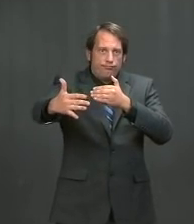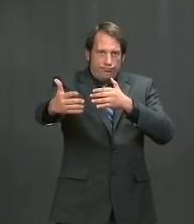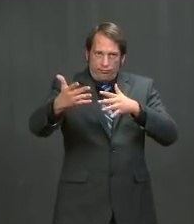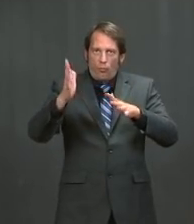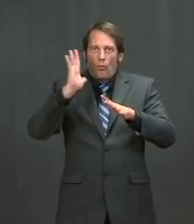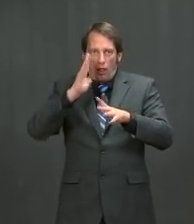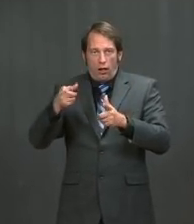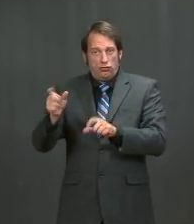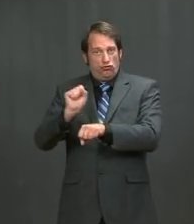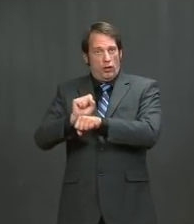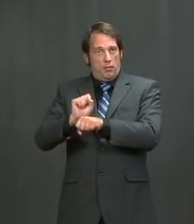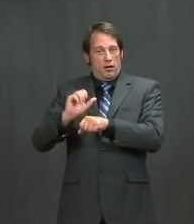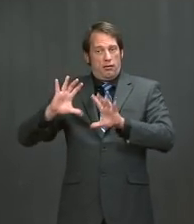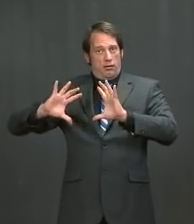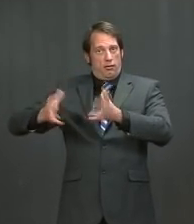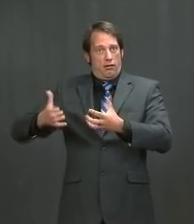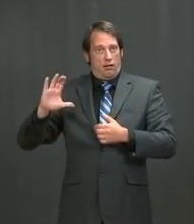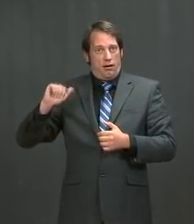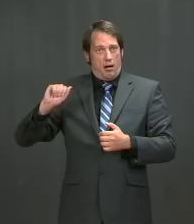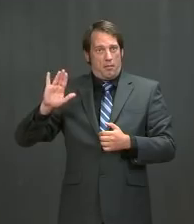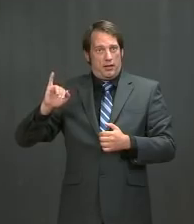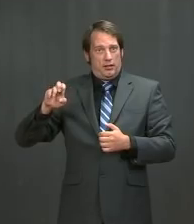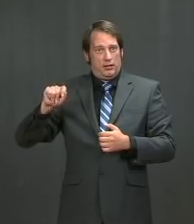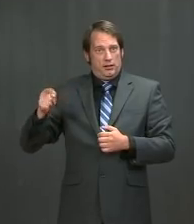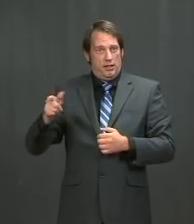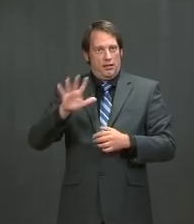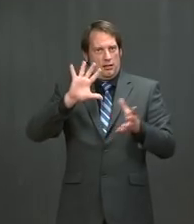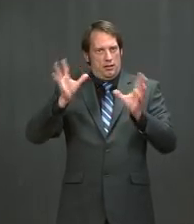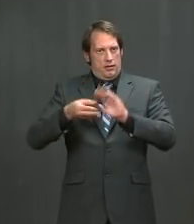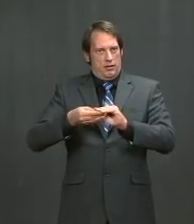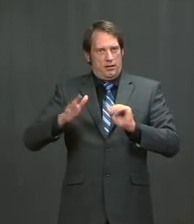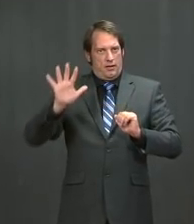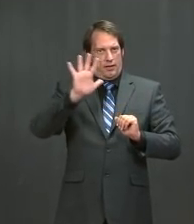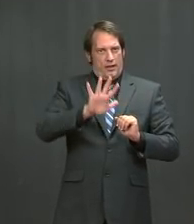56 calls to the 28 Democrats and 28 Republicans